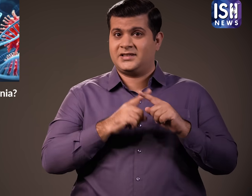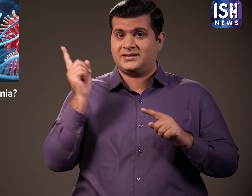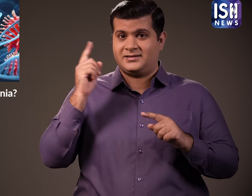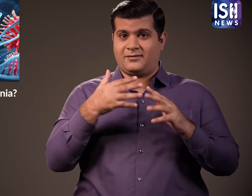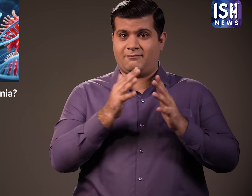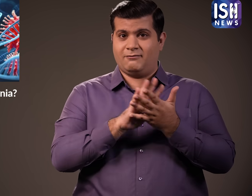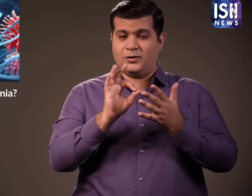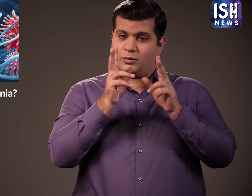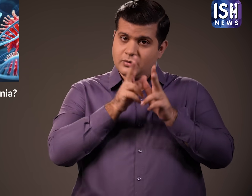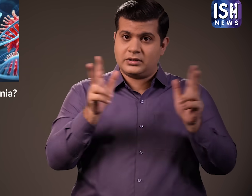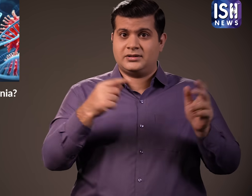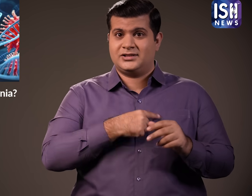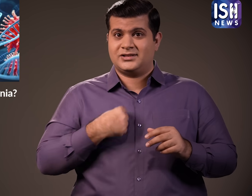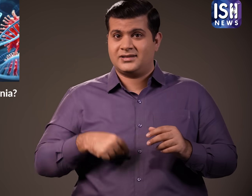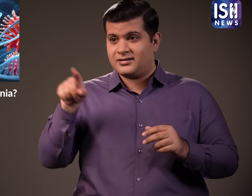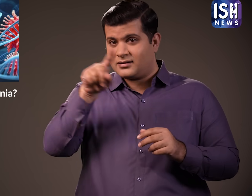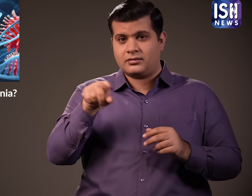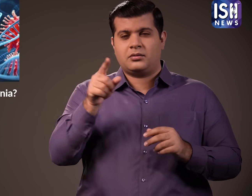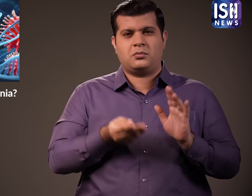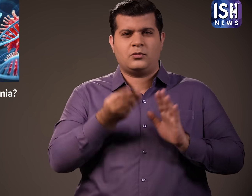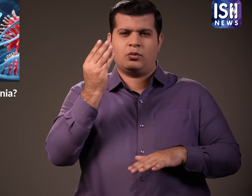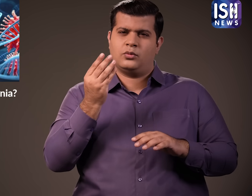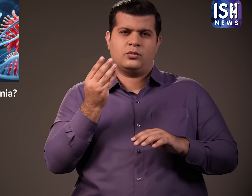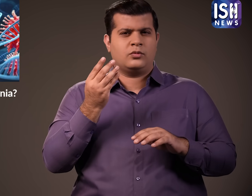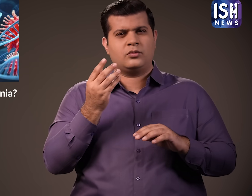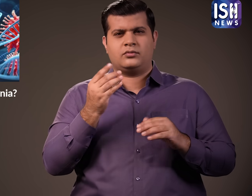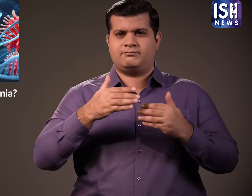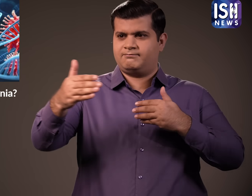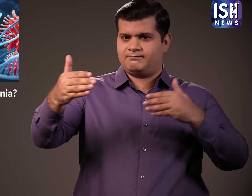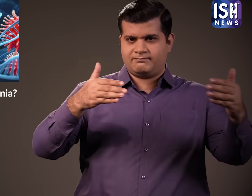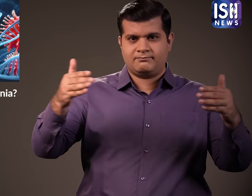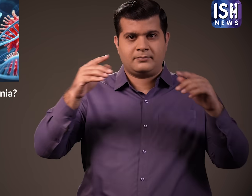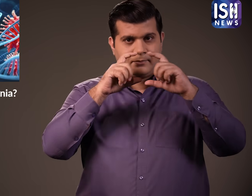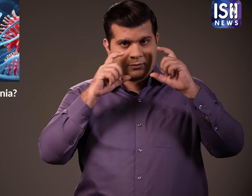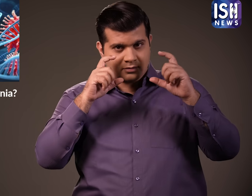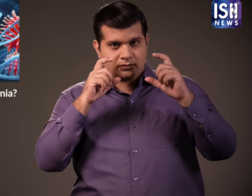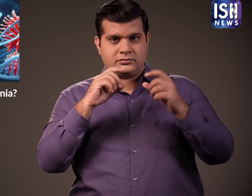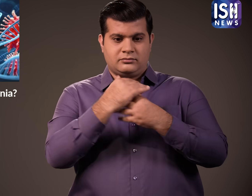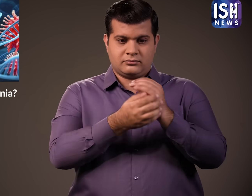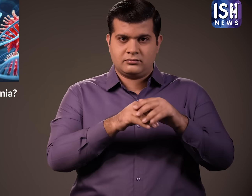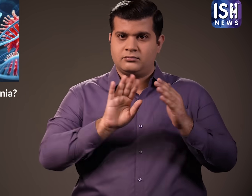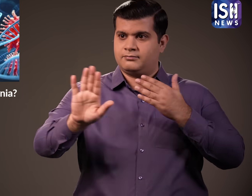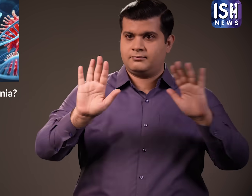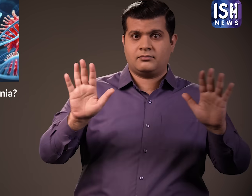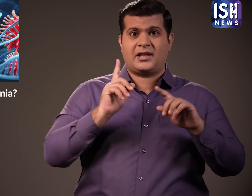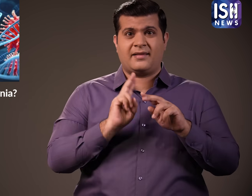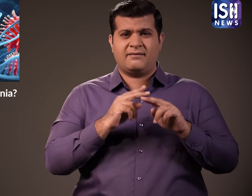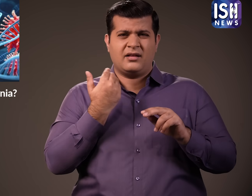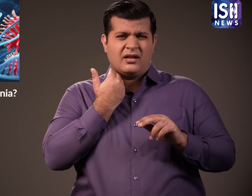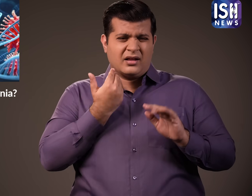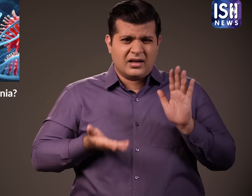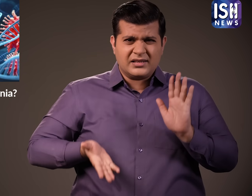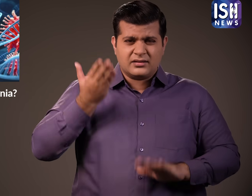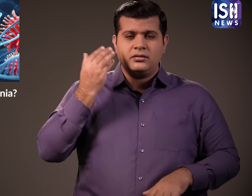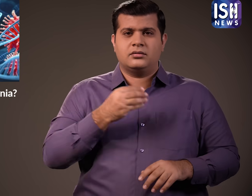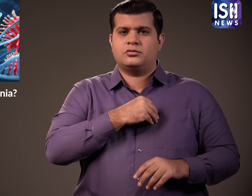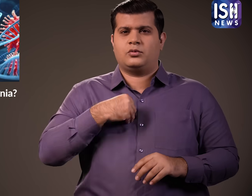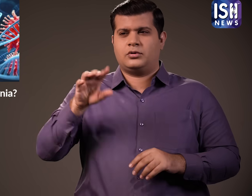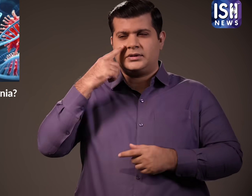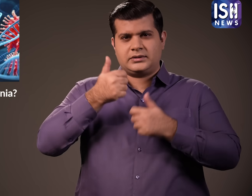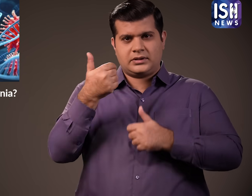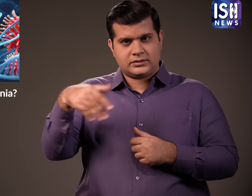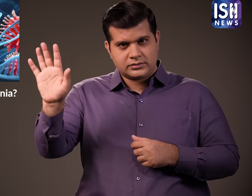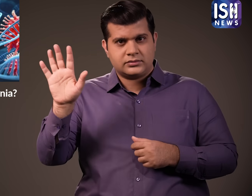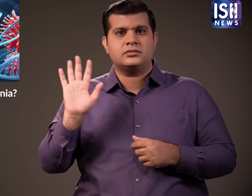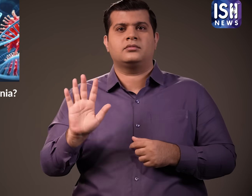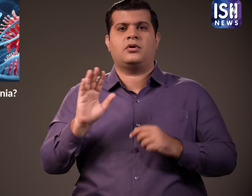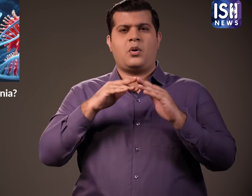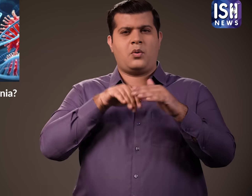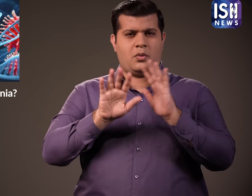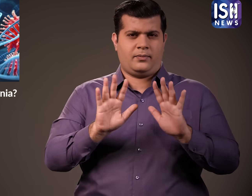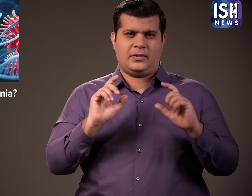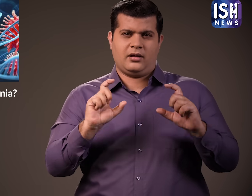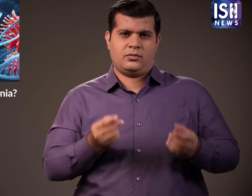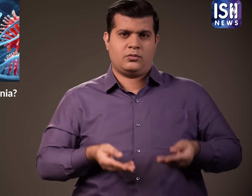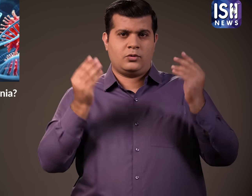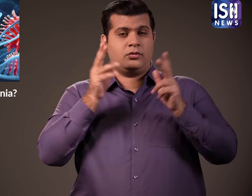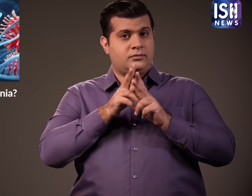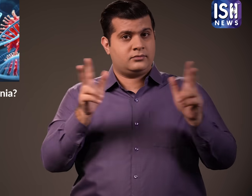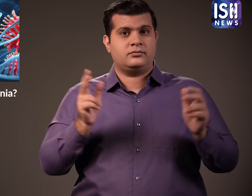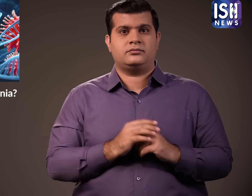WHO has urged Chinese citizens to practise social distancing, wearing masks, regular hand washing, staying indoors if unwell, regular medical tests, etc.